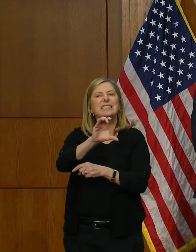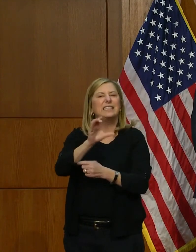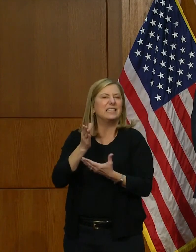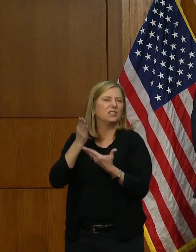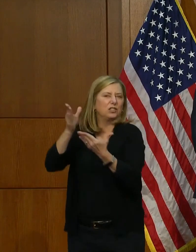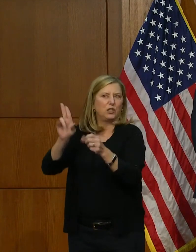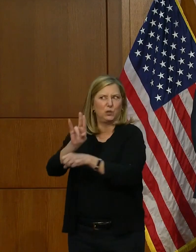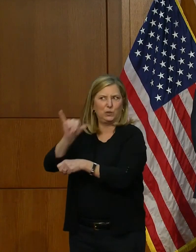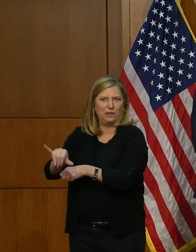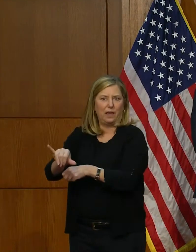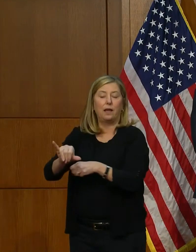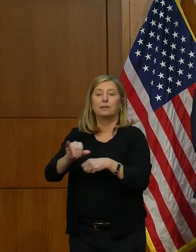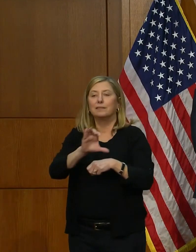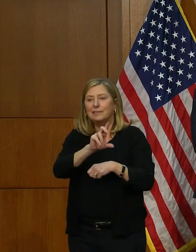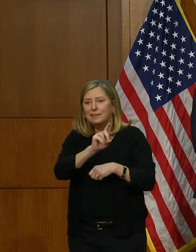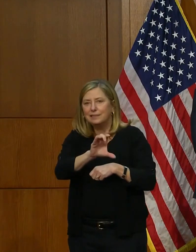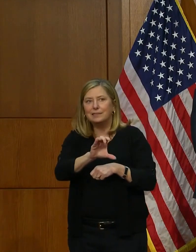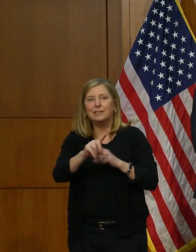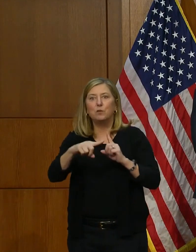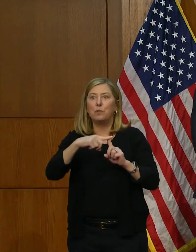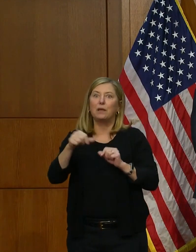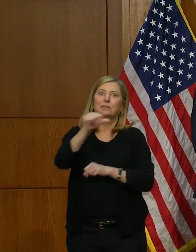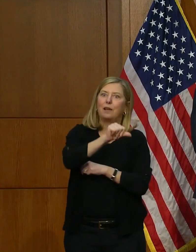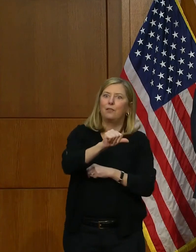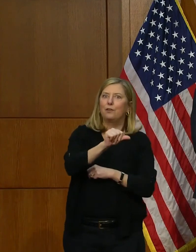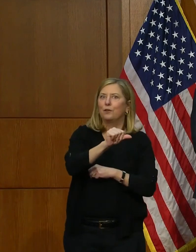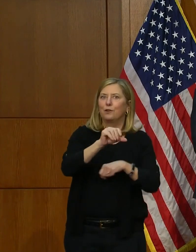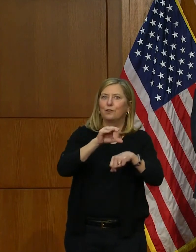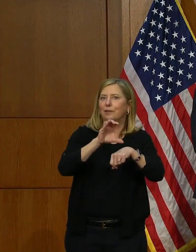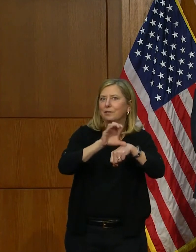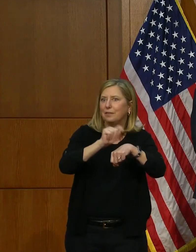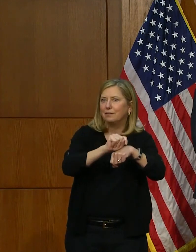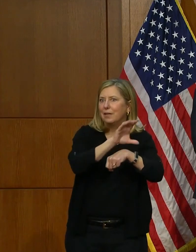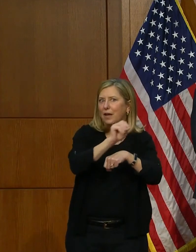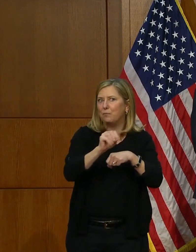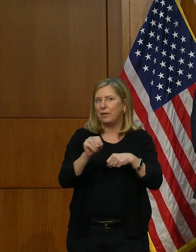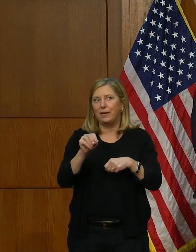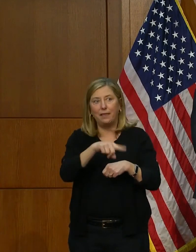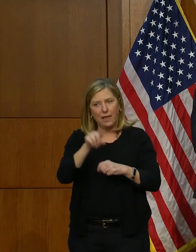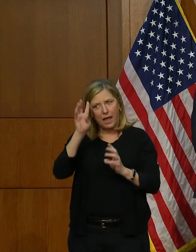PLATFORM WAS WHAT WAS ISSUED BY THE CDC. THE CDC IN CONJUNCTION WITH A CONSULTING FIRM